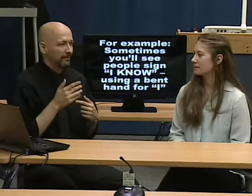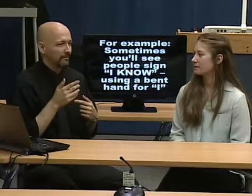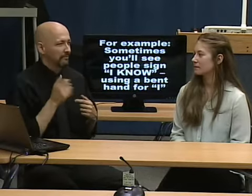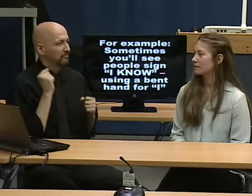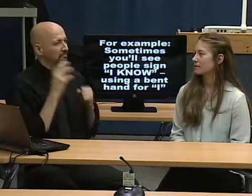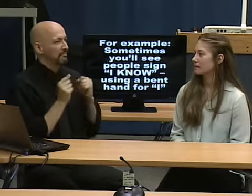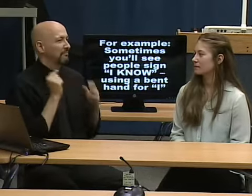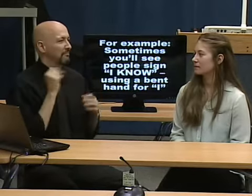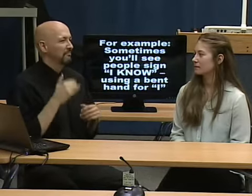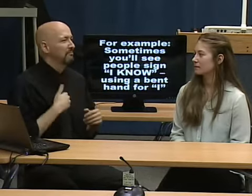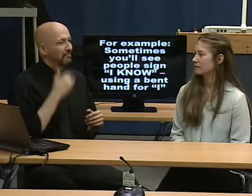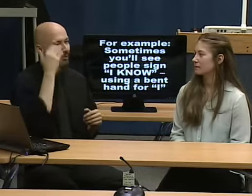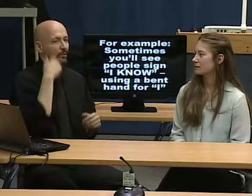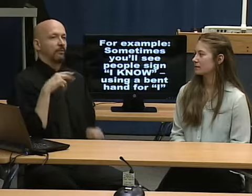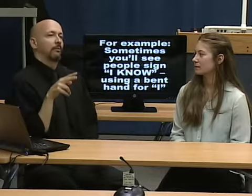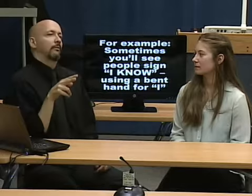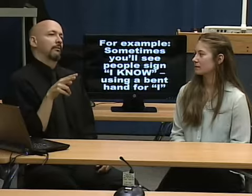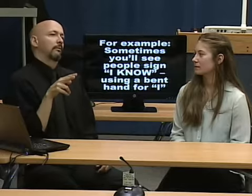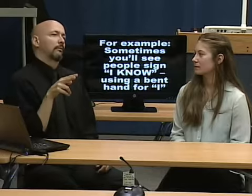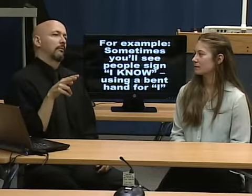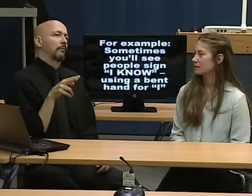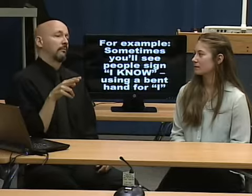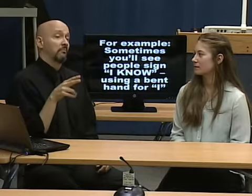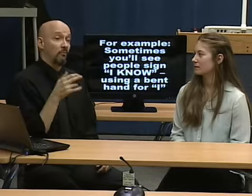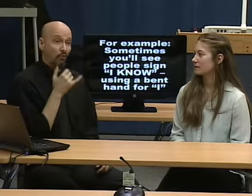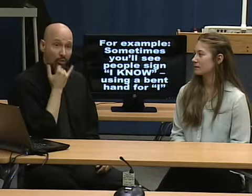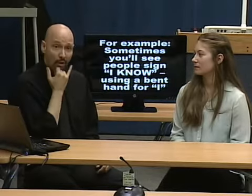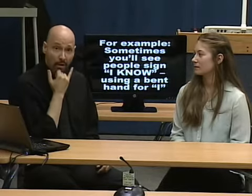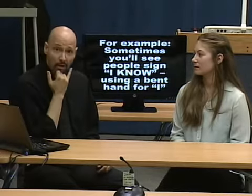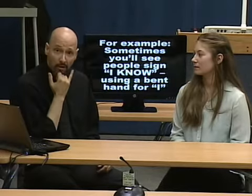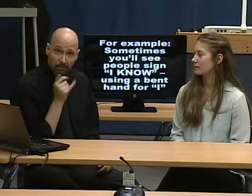"Signing, signing, signing, I know." Another person sees this. Is it wrong?